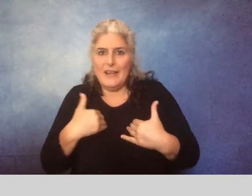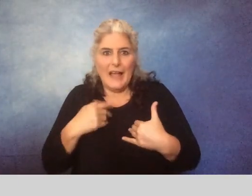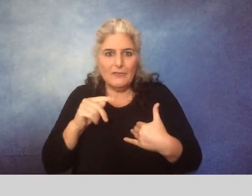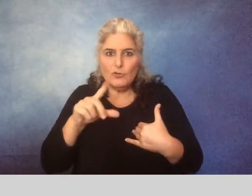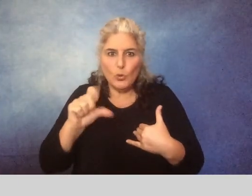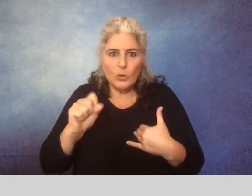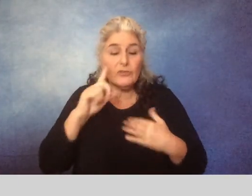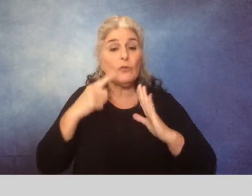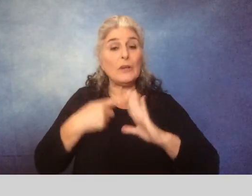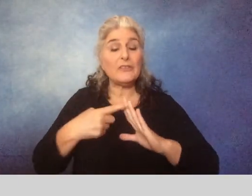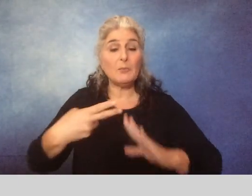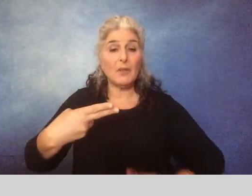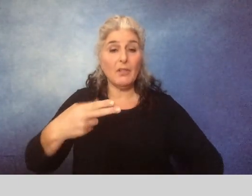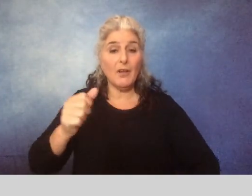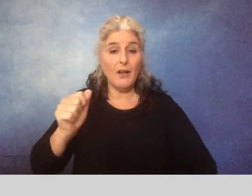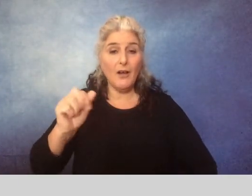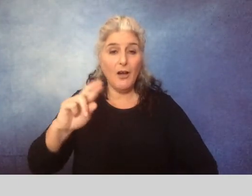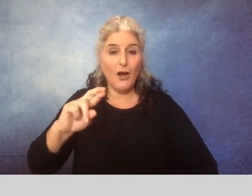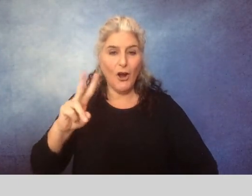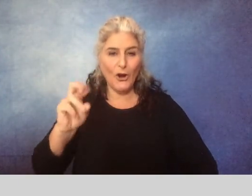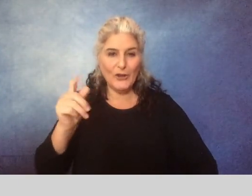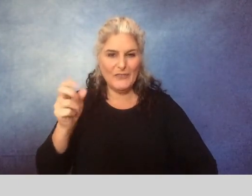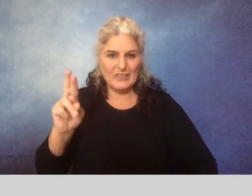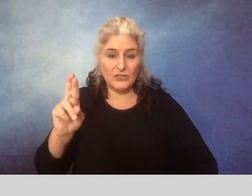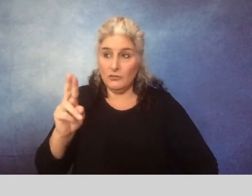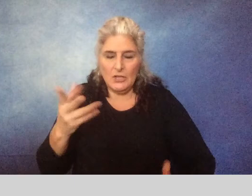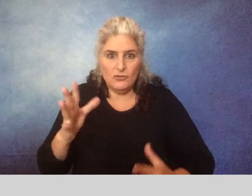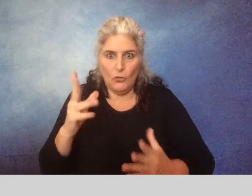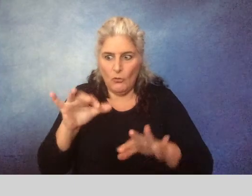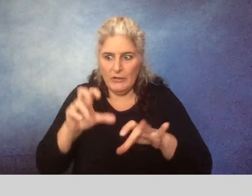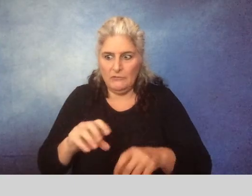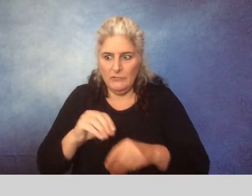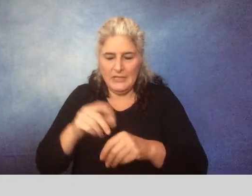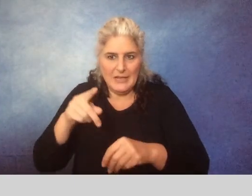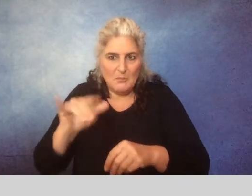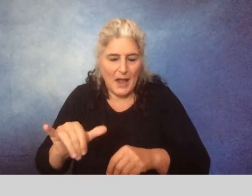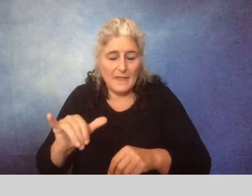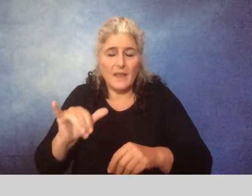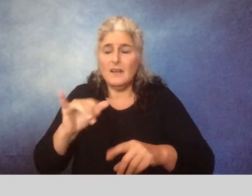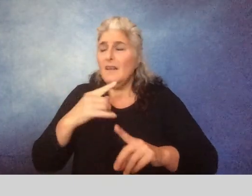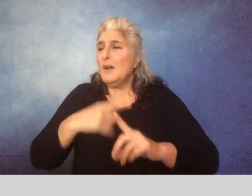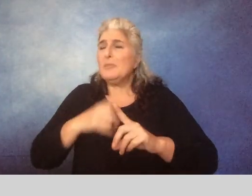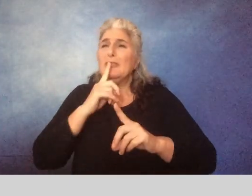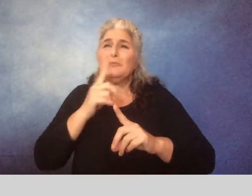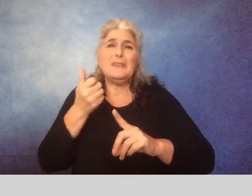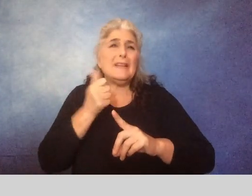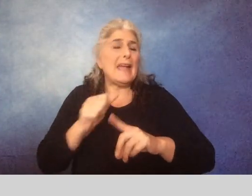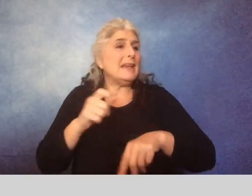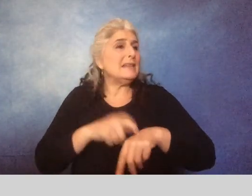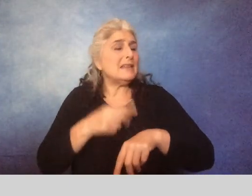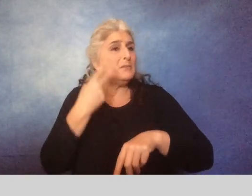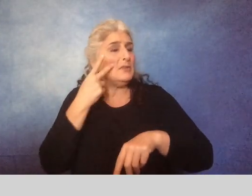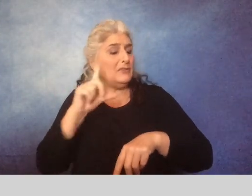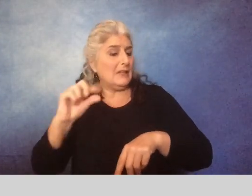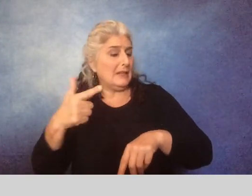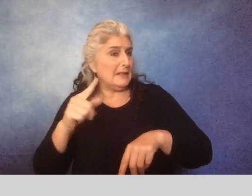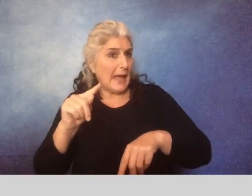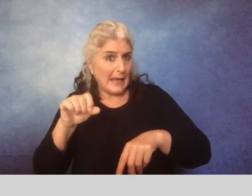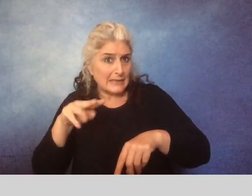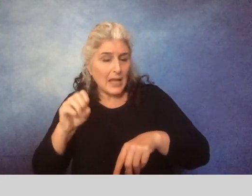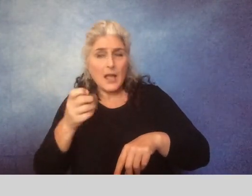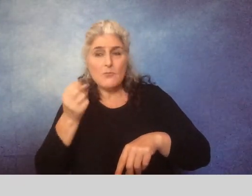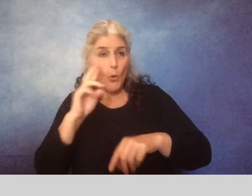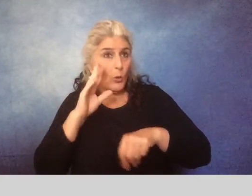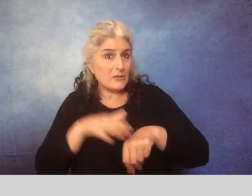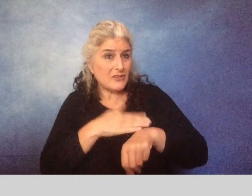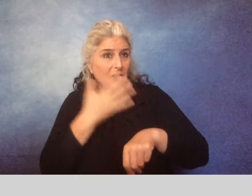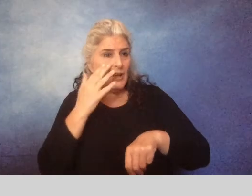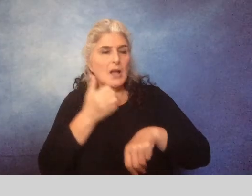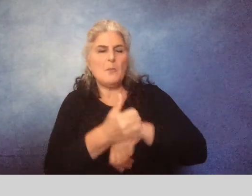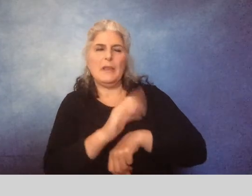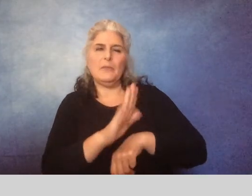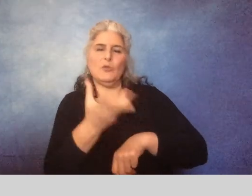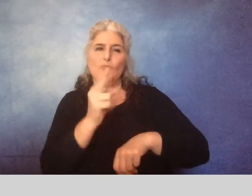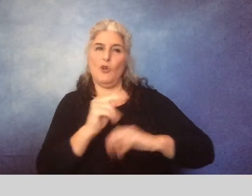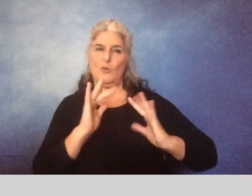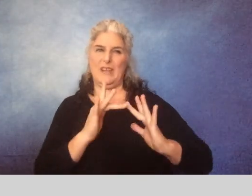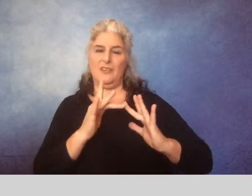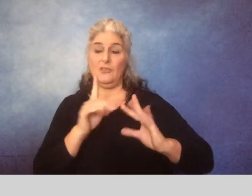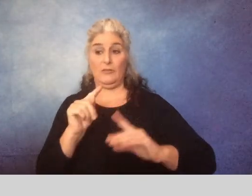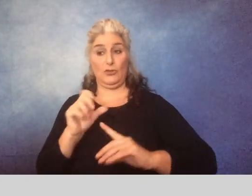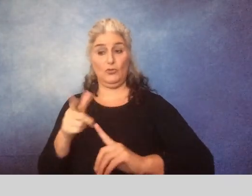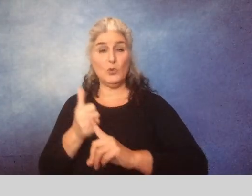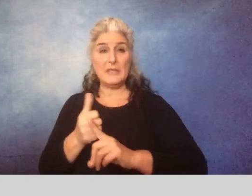In terms of optimization, there aren't really any you could do, like any lag time of slowness that you see from this is gonna be because your internet is slow and not because the tool is slow.